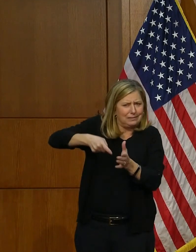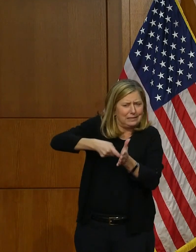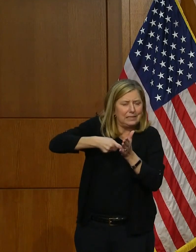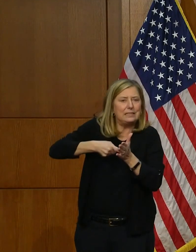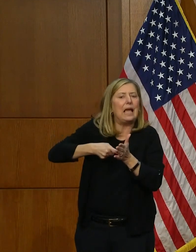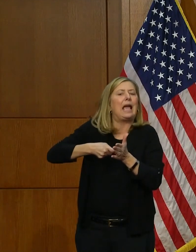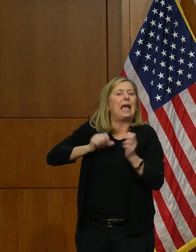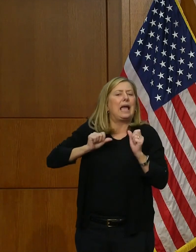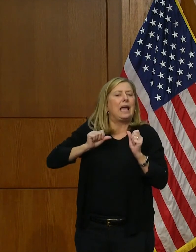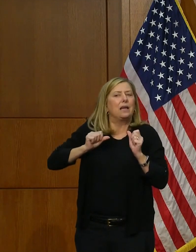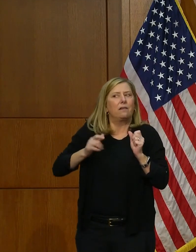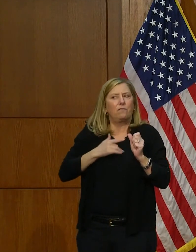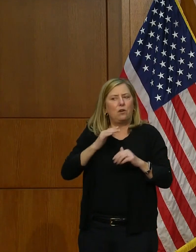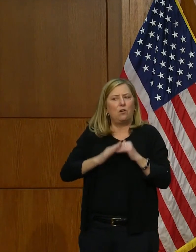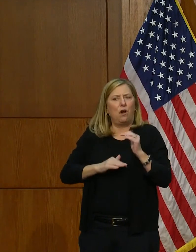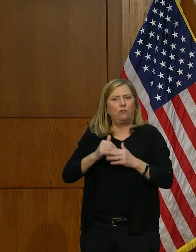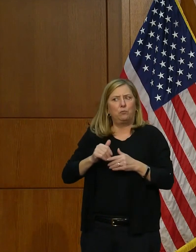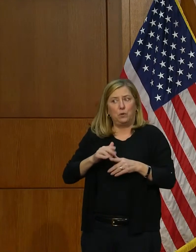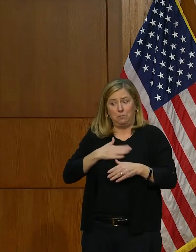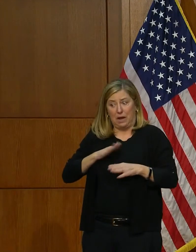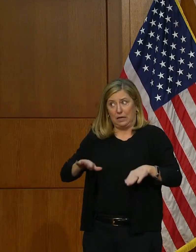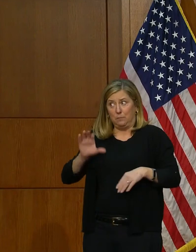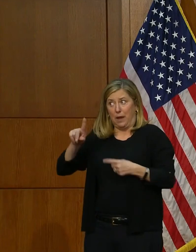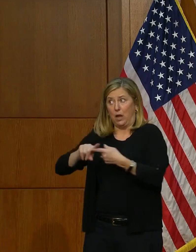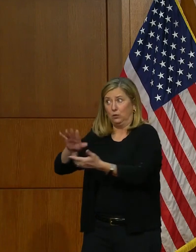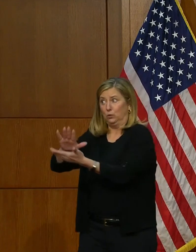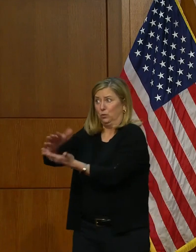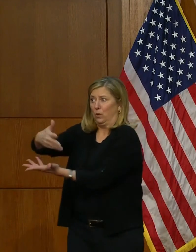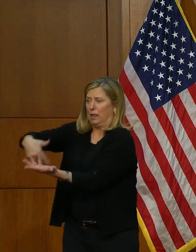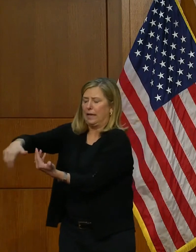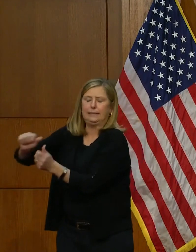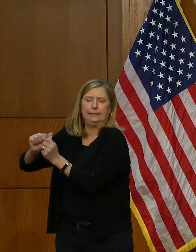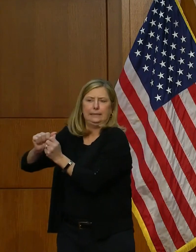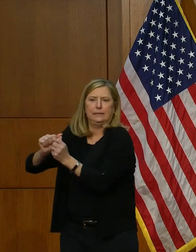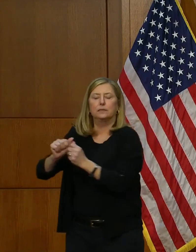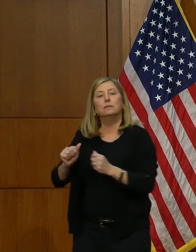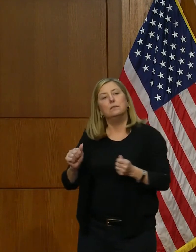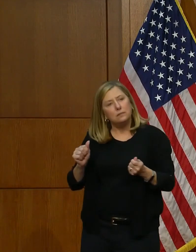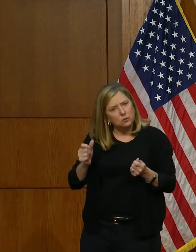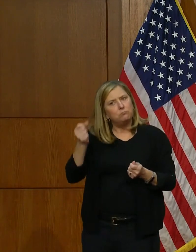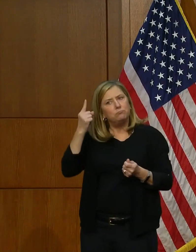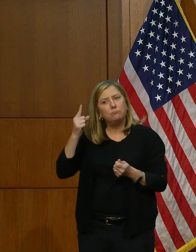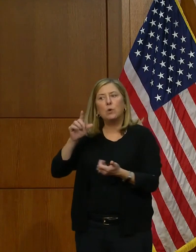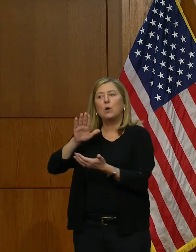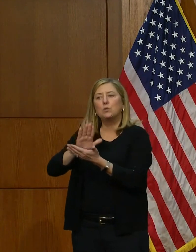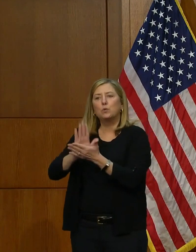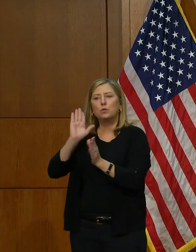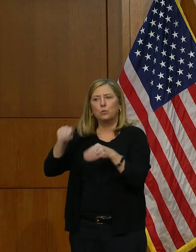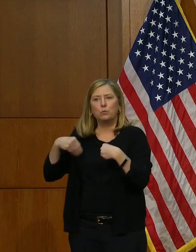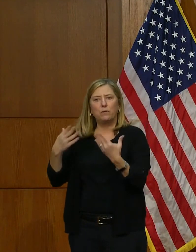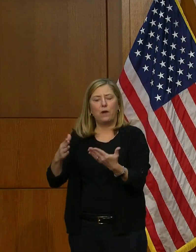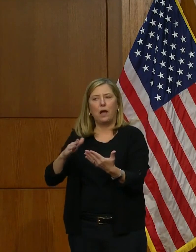NEEDS, AND THEY'RE JUST NOT COMFORTABLE. WITH THEIR KIDS RETURNING TO SCHOOL, AND SO WE